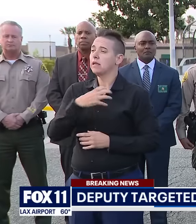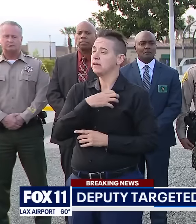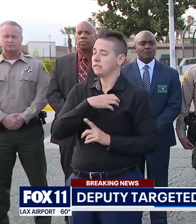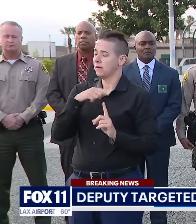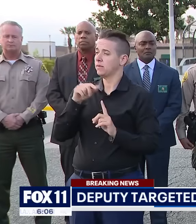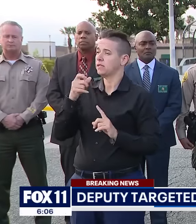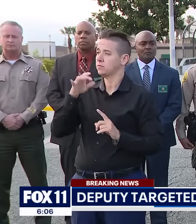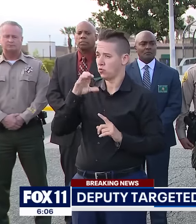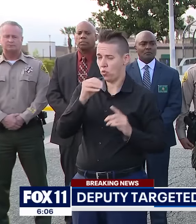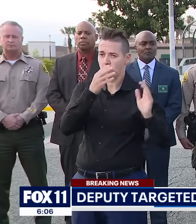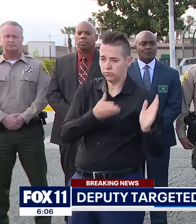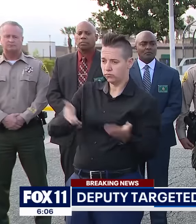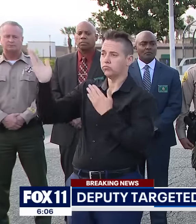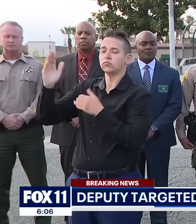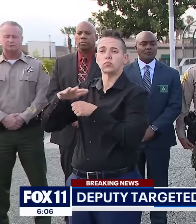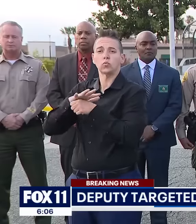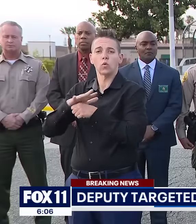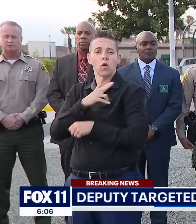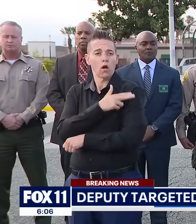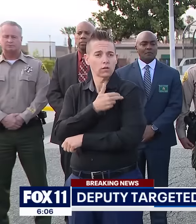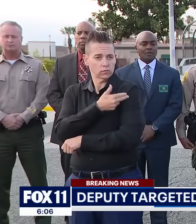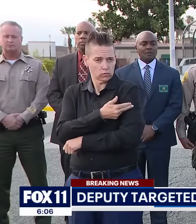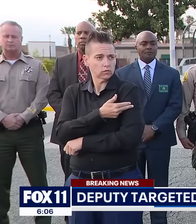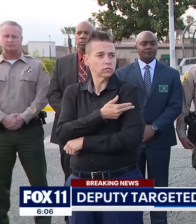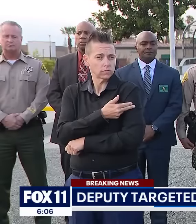he was sitting on a marked black